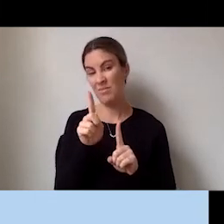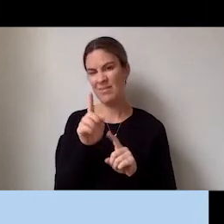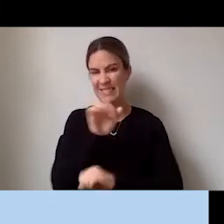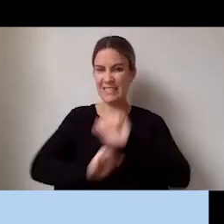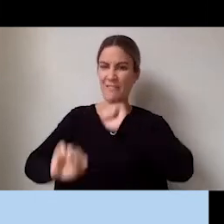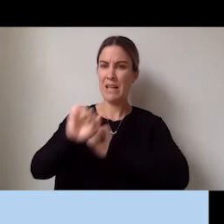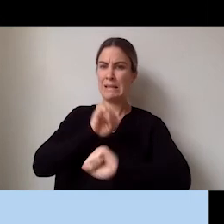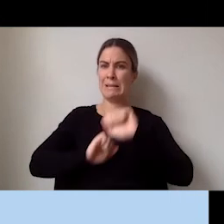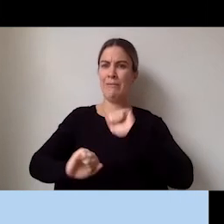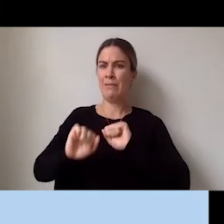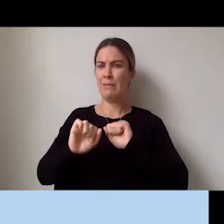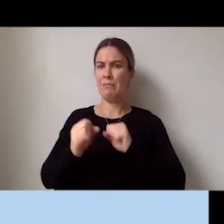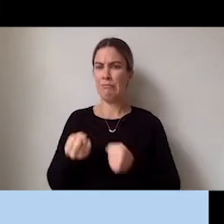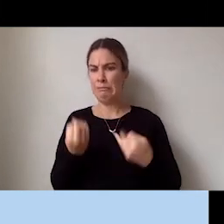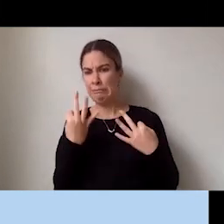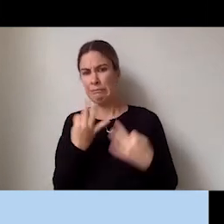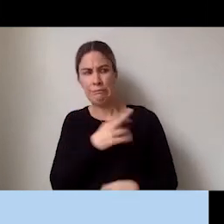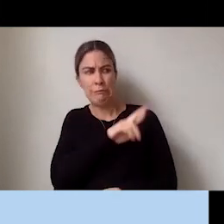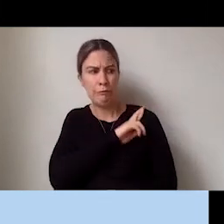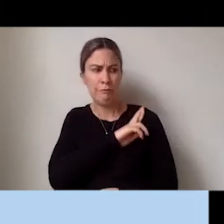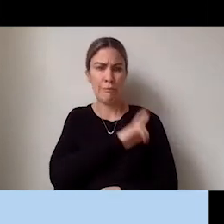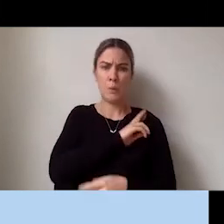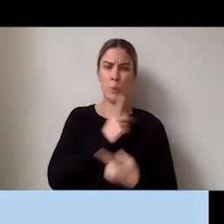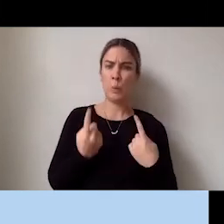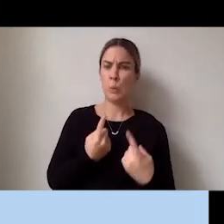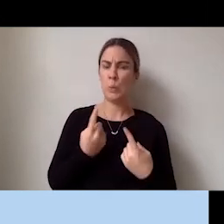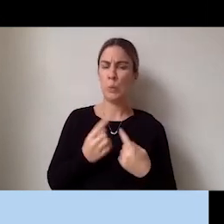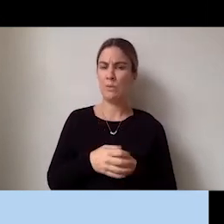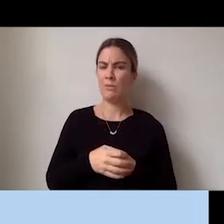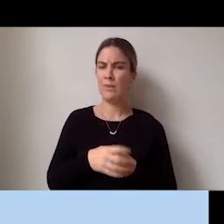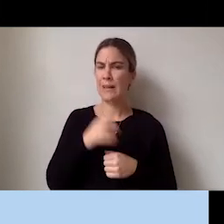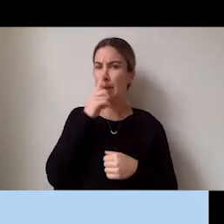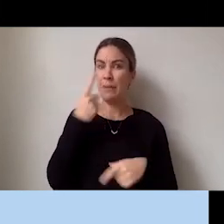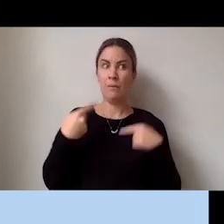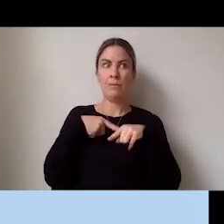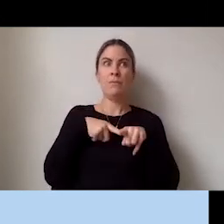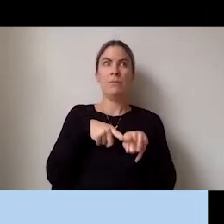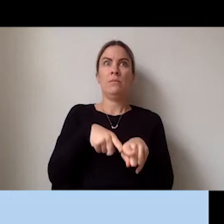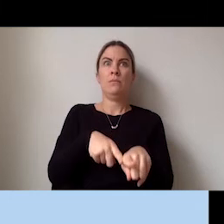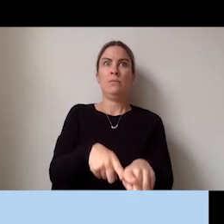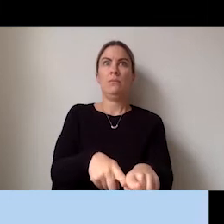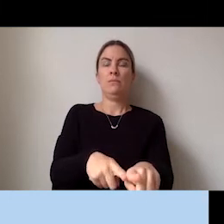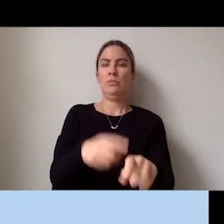accountability and really rigid adherence to gendered stereotypes or